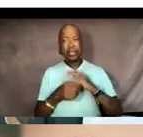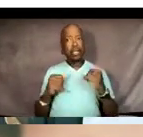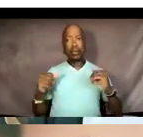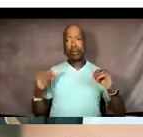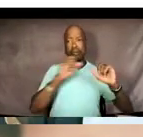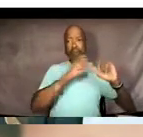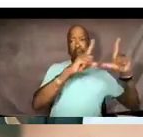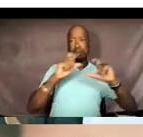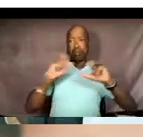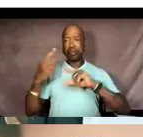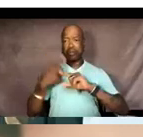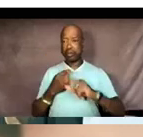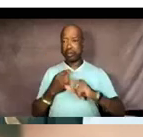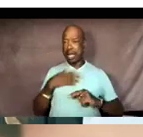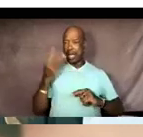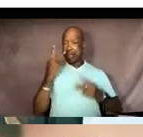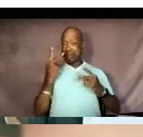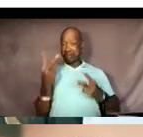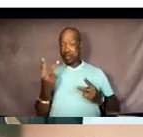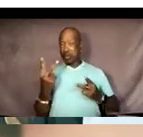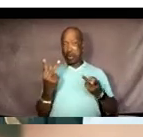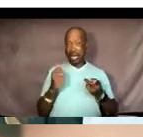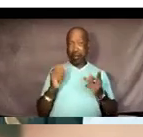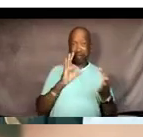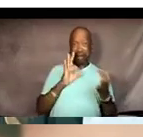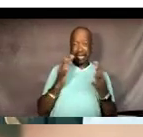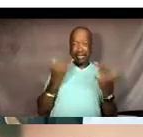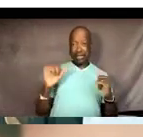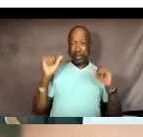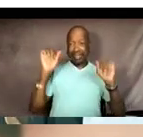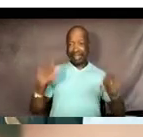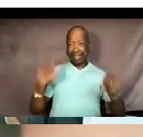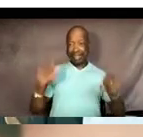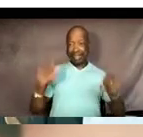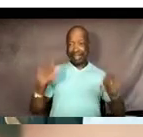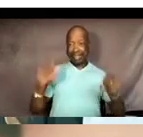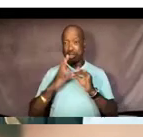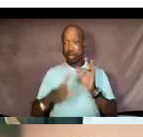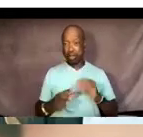Can anyone else give feedback on if that's still a problem that uh Shawn isn't visible